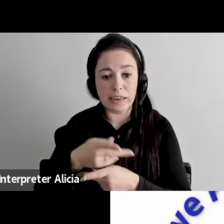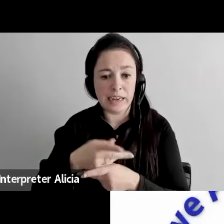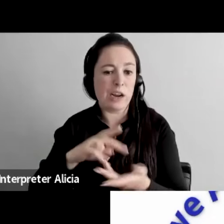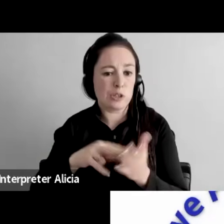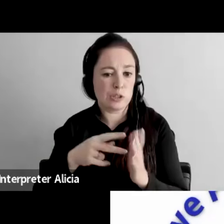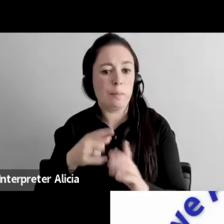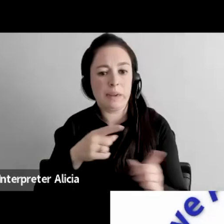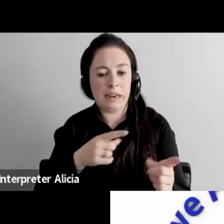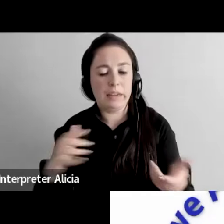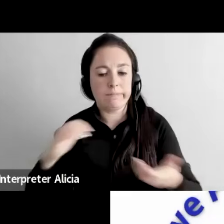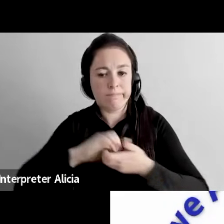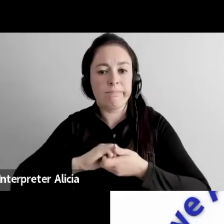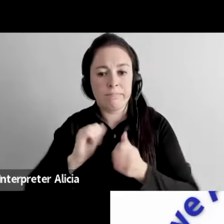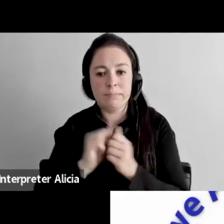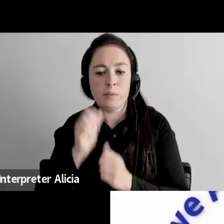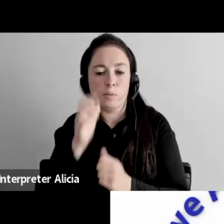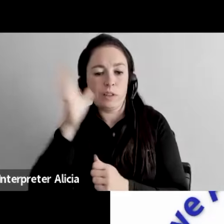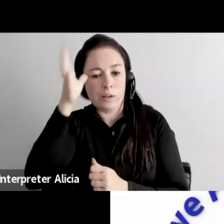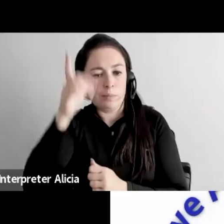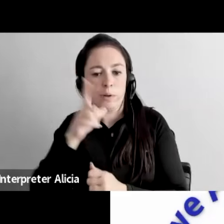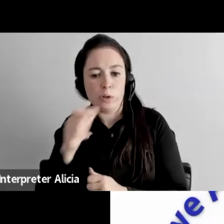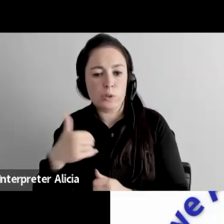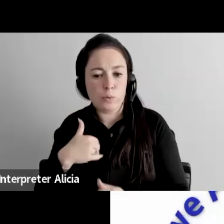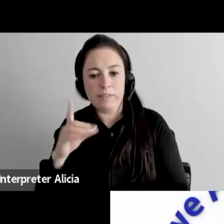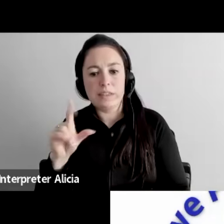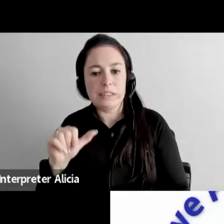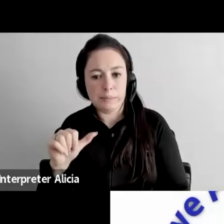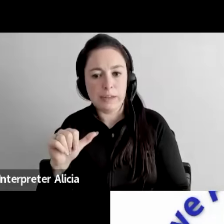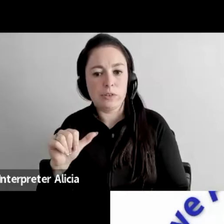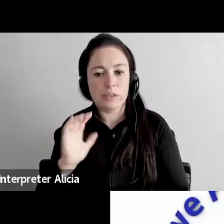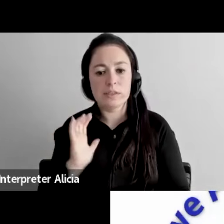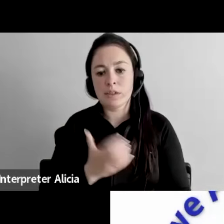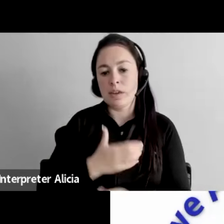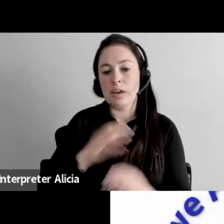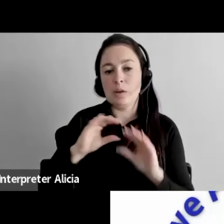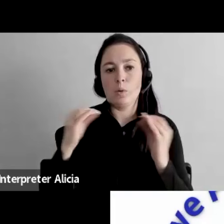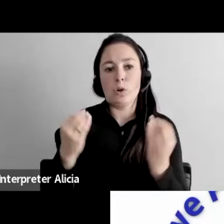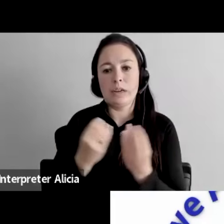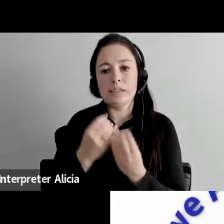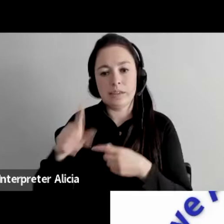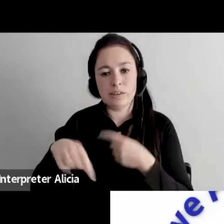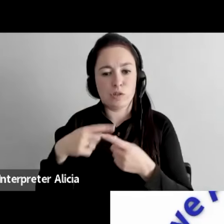or, for example, with our organization, when you're working with clients, if they're comfortable